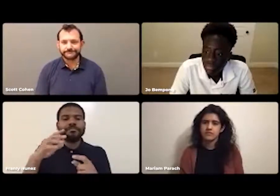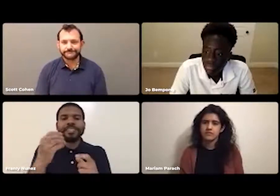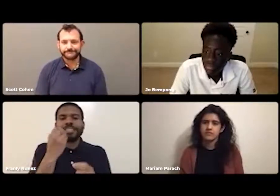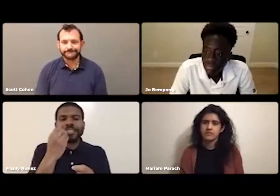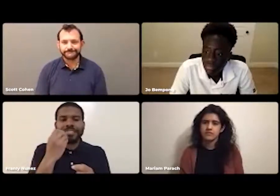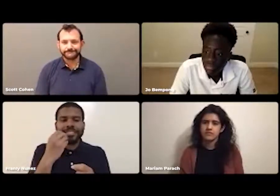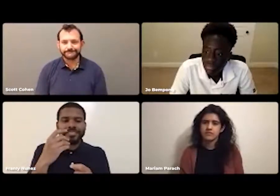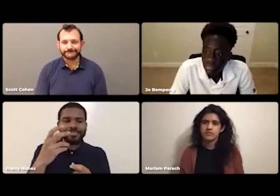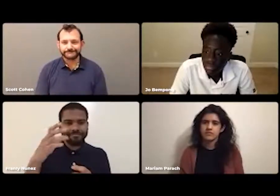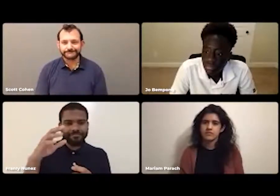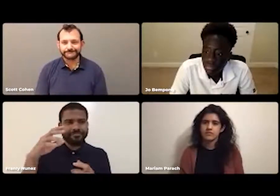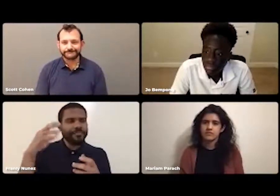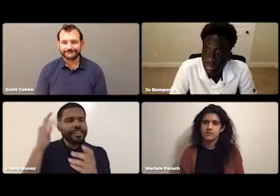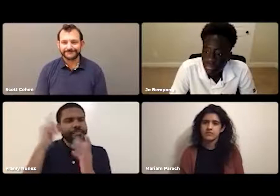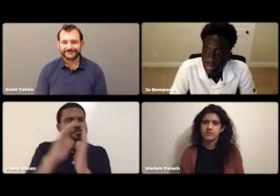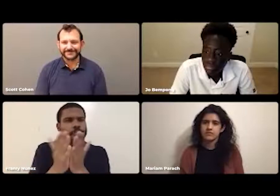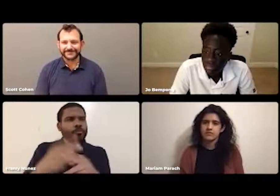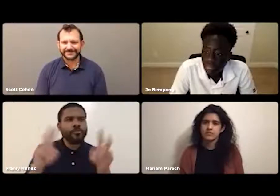They talked about science.